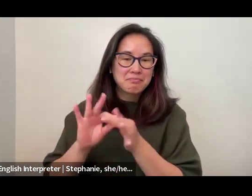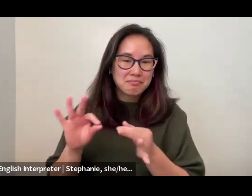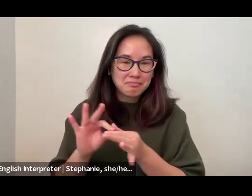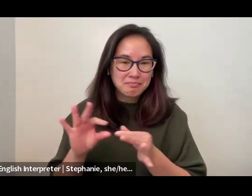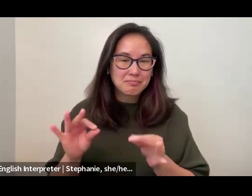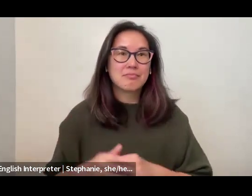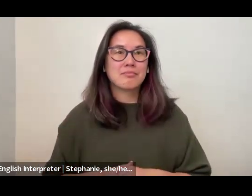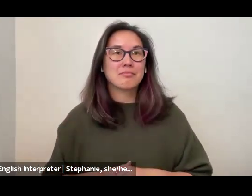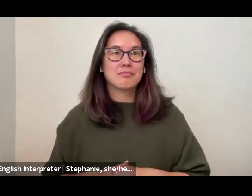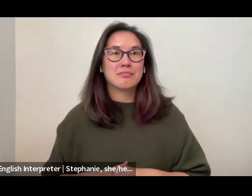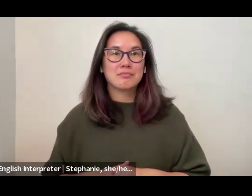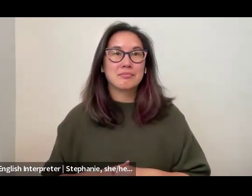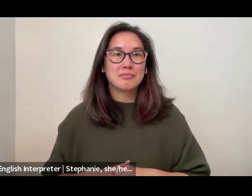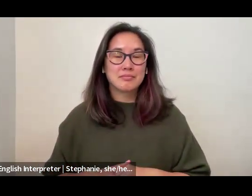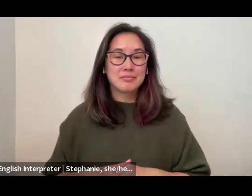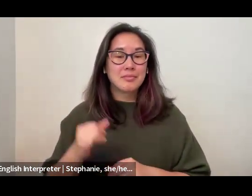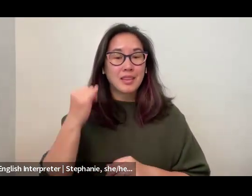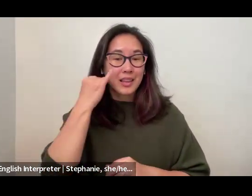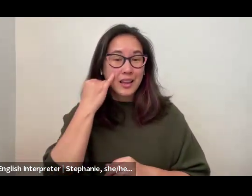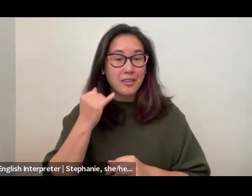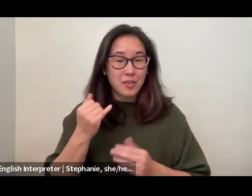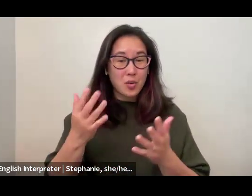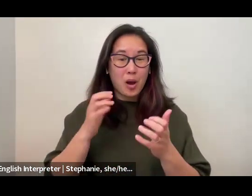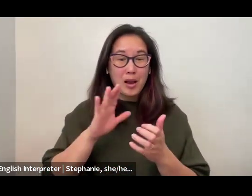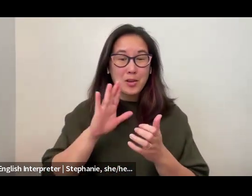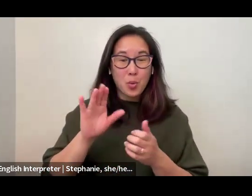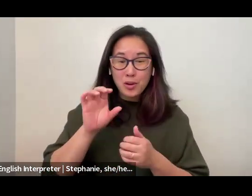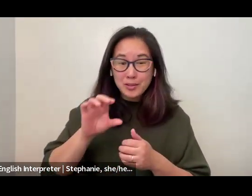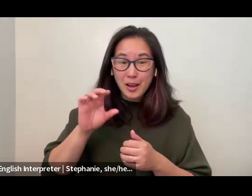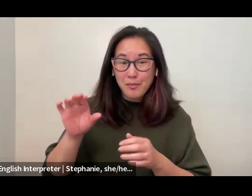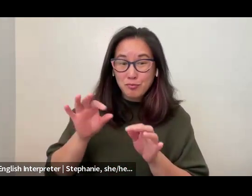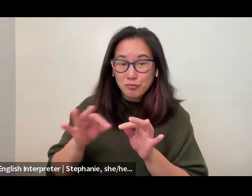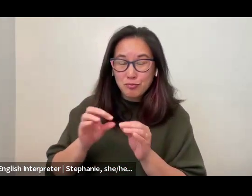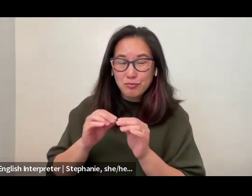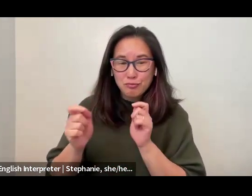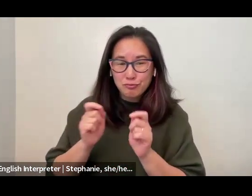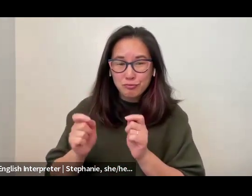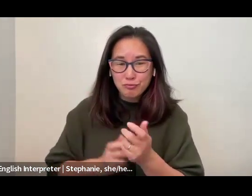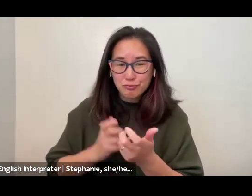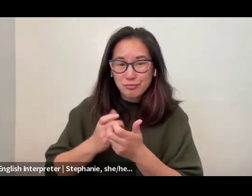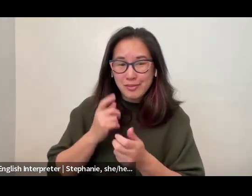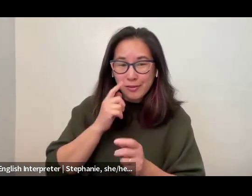If you'd like more personalized captions from streamed text,